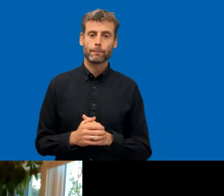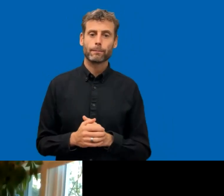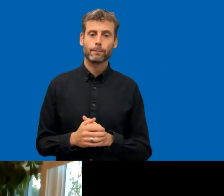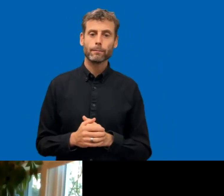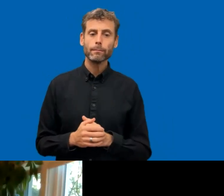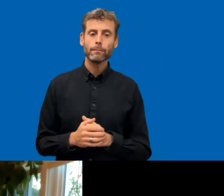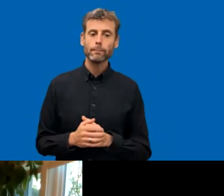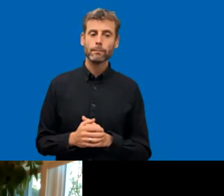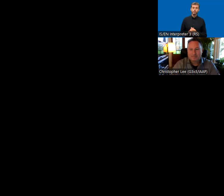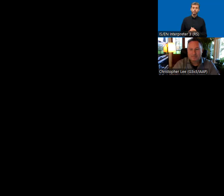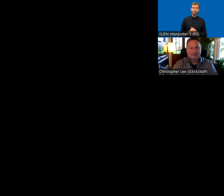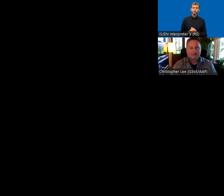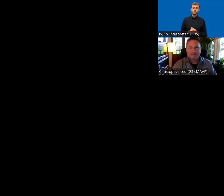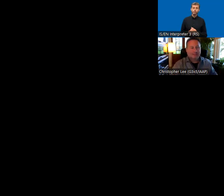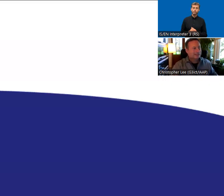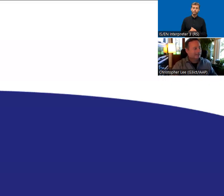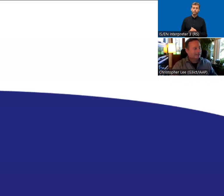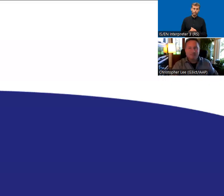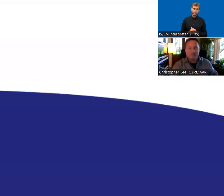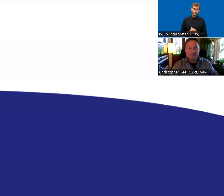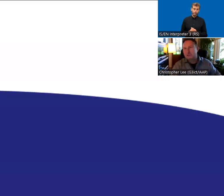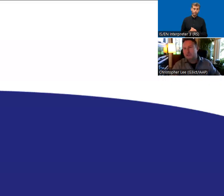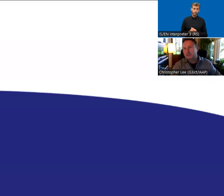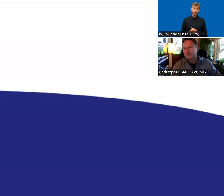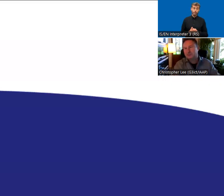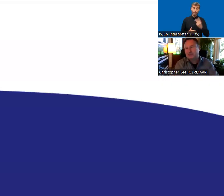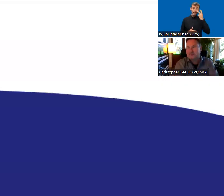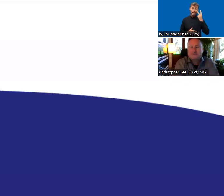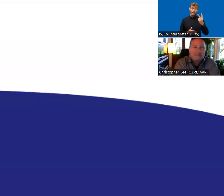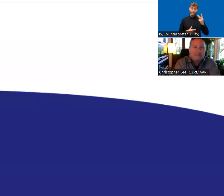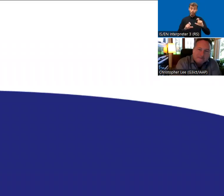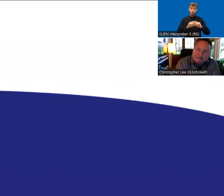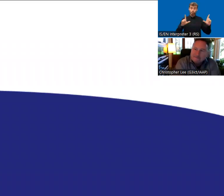All right. Does everyone see my screen? Susanna, do you see in? Yes.